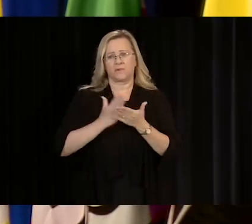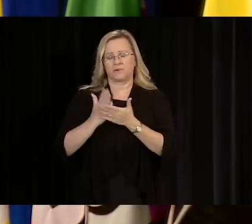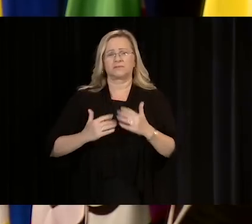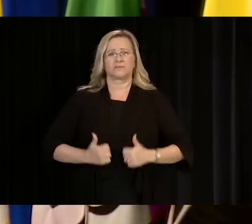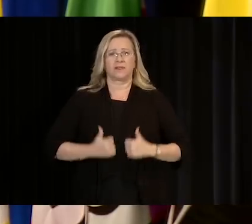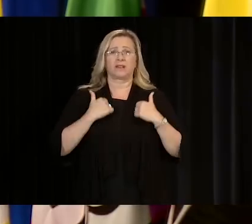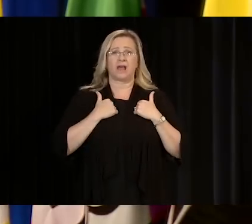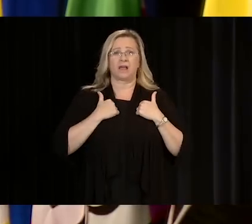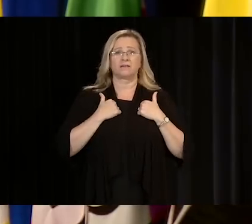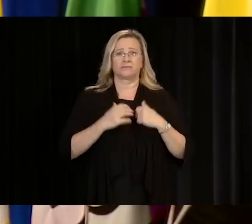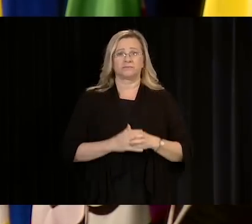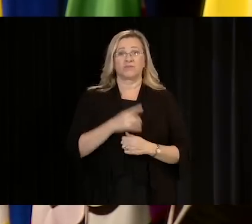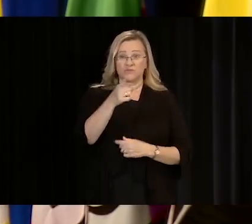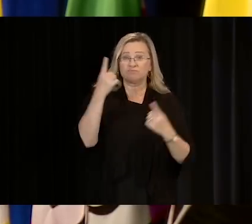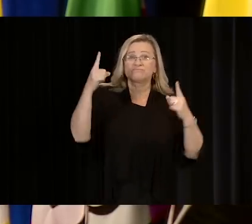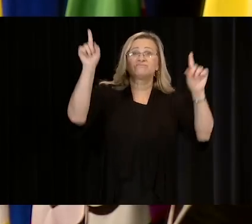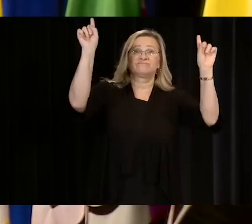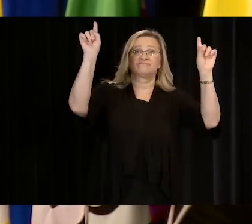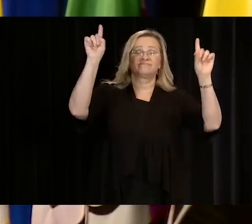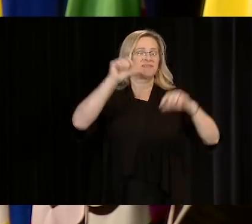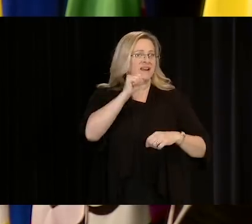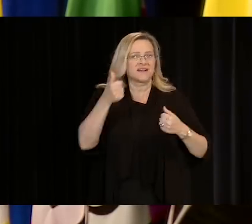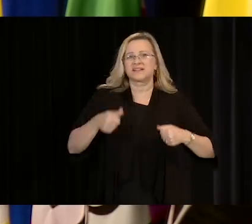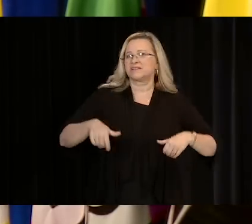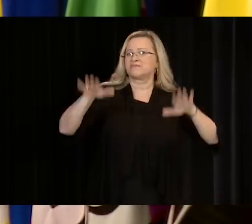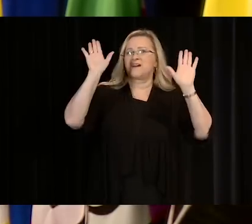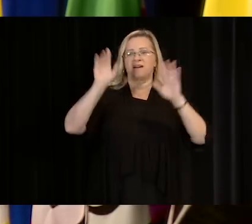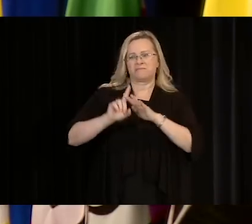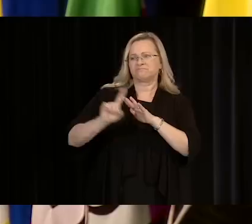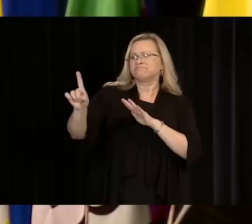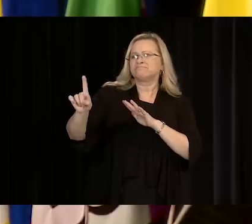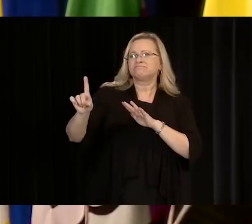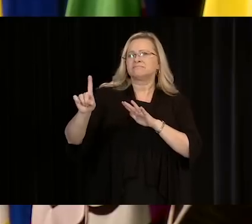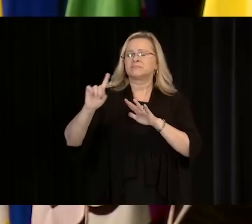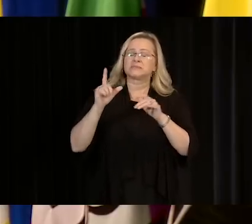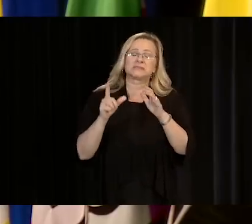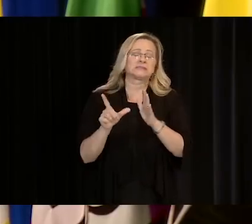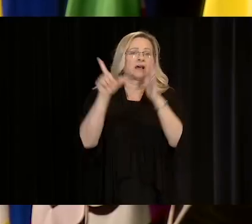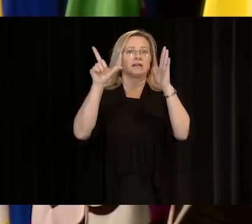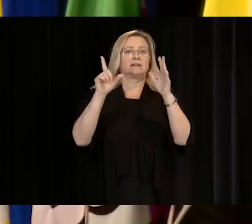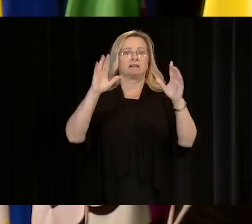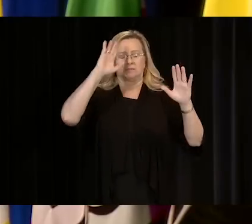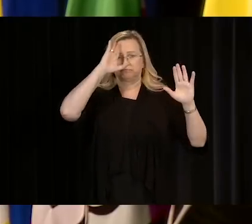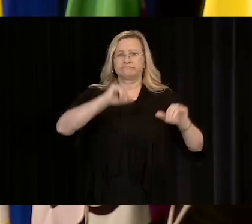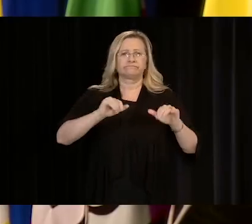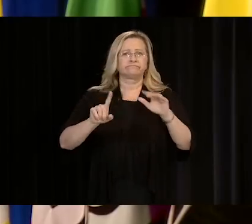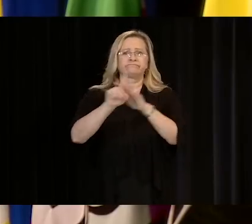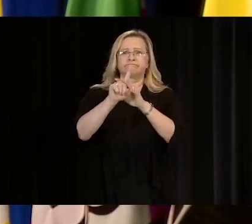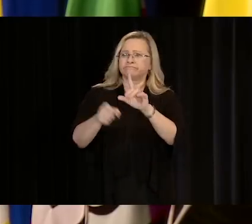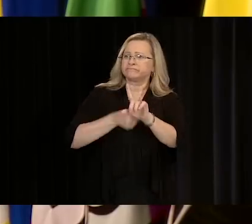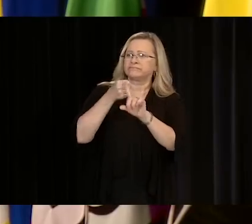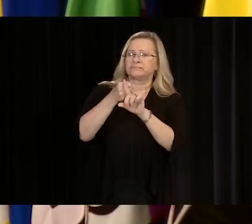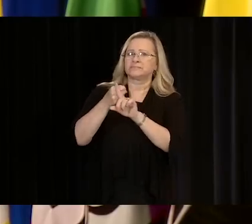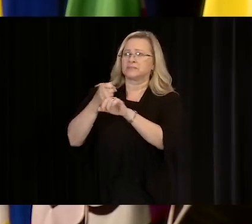YOU DID NOT GIVE UP WHEN SUDDENLY FACED WITH THE UNEXPECTED CHALLENGE OF TRANSITIONING ALL YOUR CLASSES ONLINE.